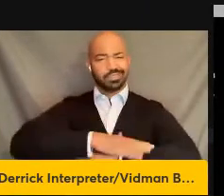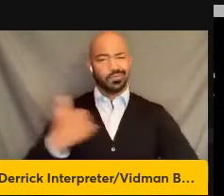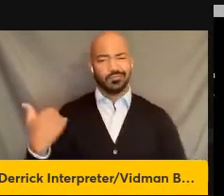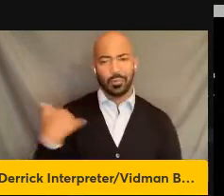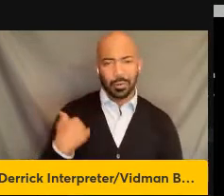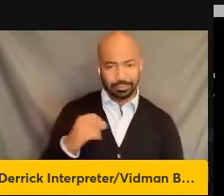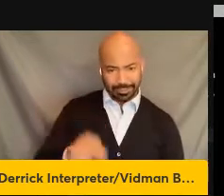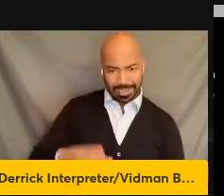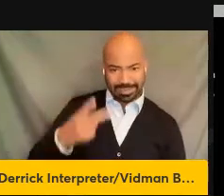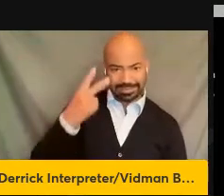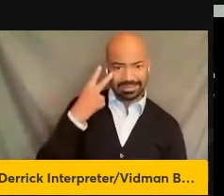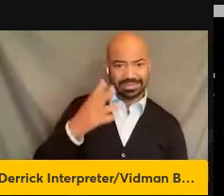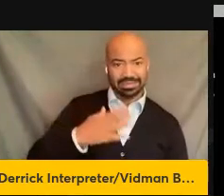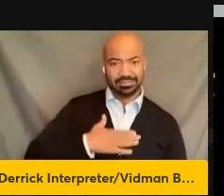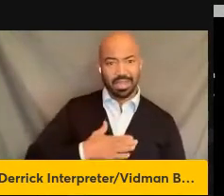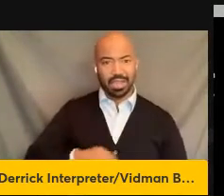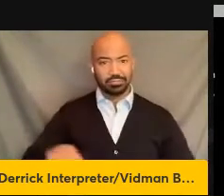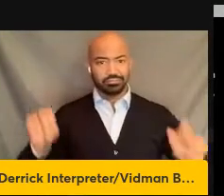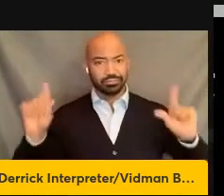see my screen? Unknown: Yes, we can.